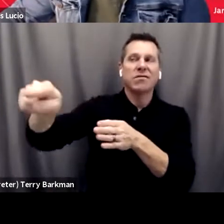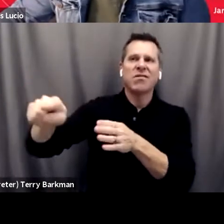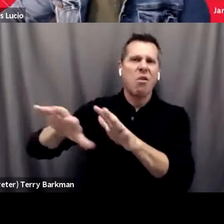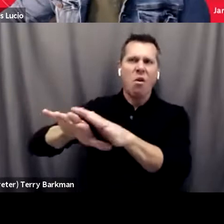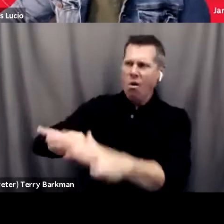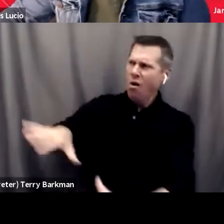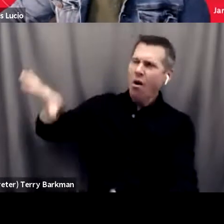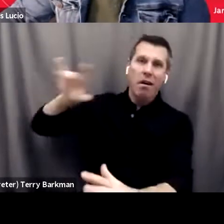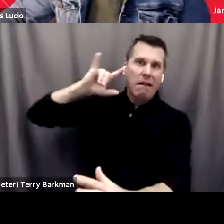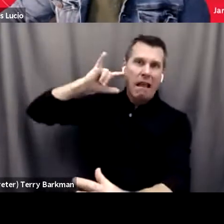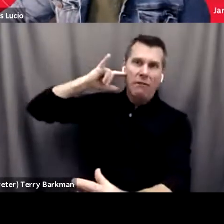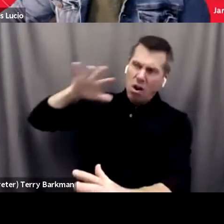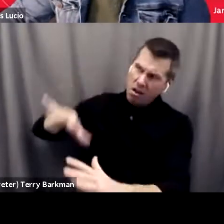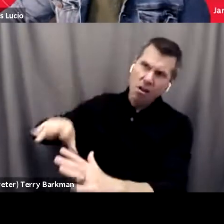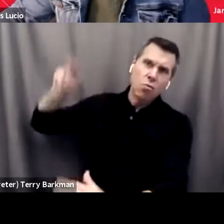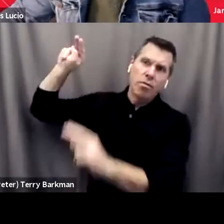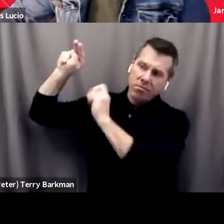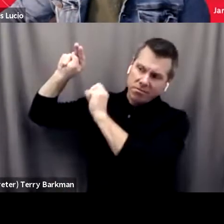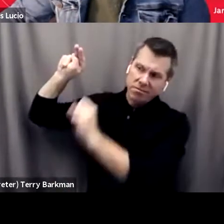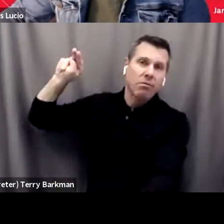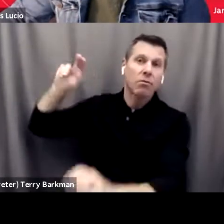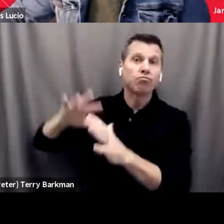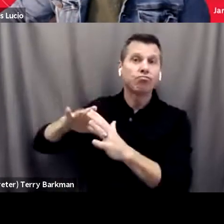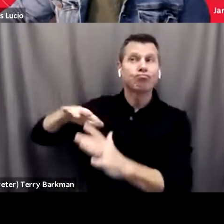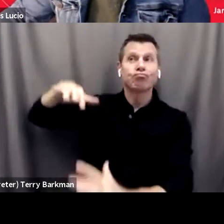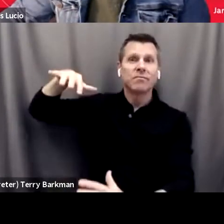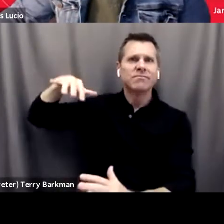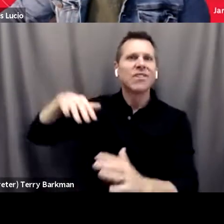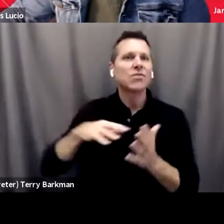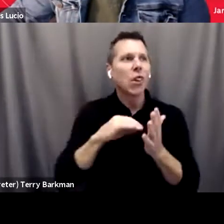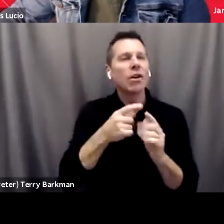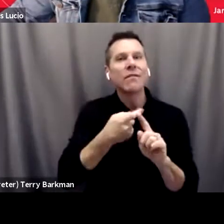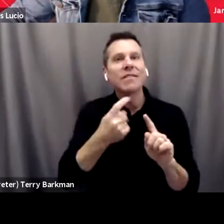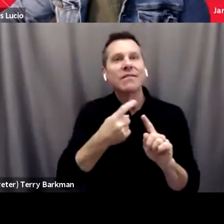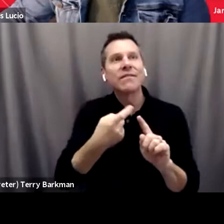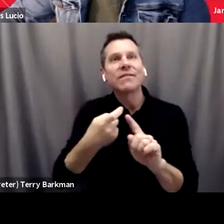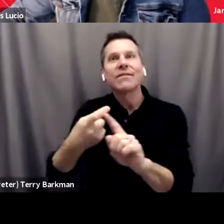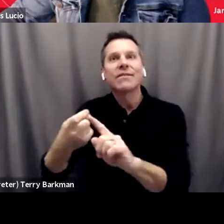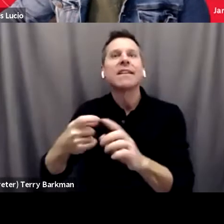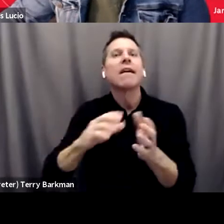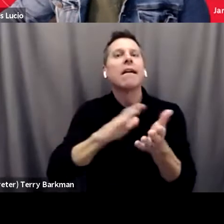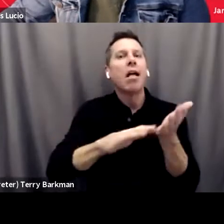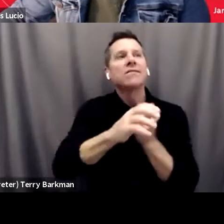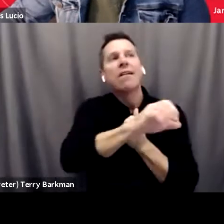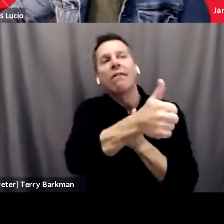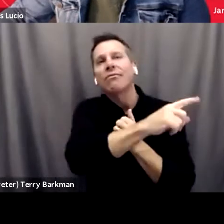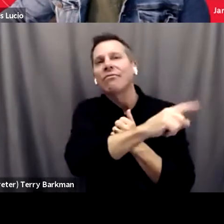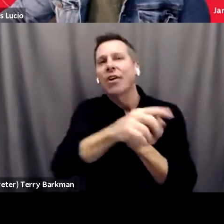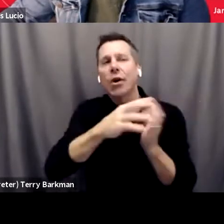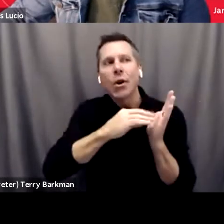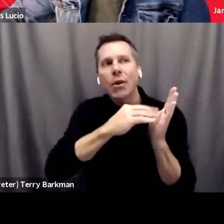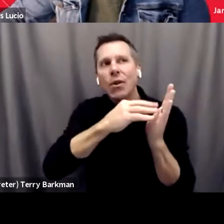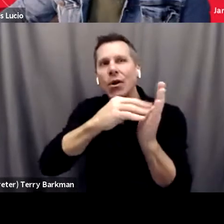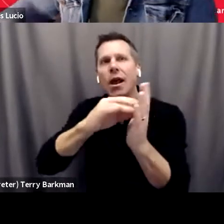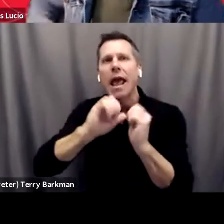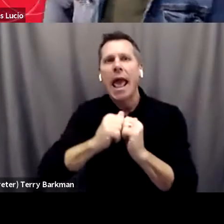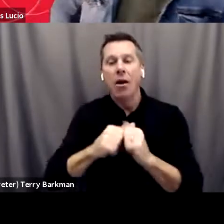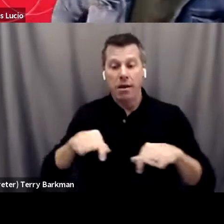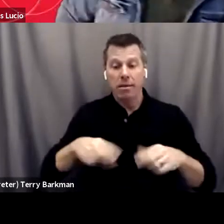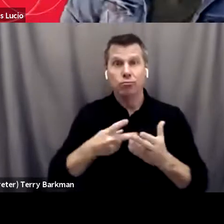learning both from internally and from our sister colleges, how to best refine and define this program. So it is not set in